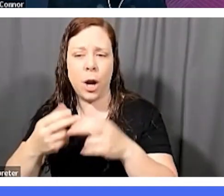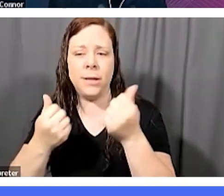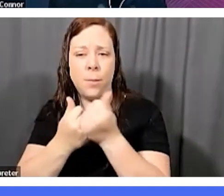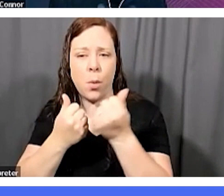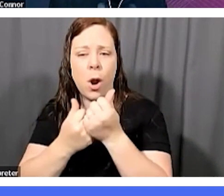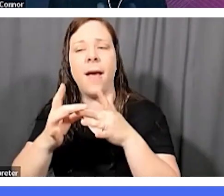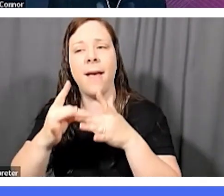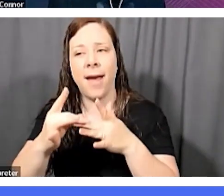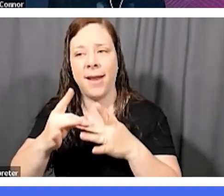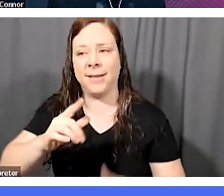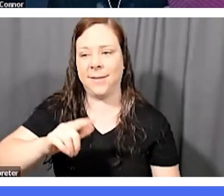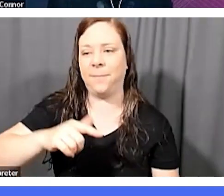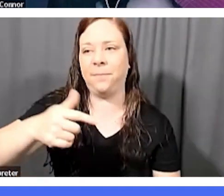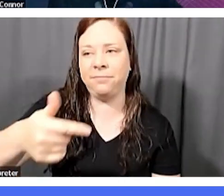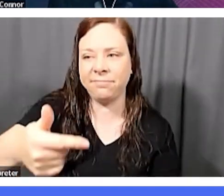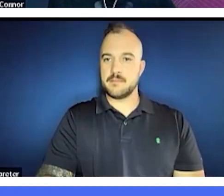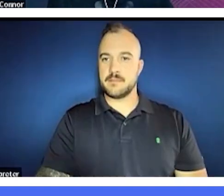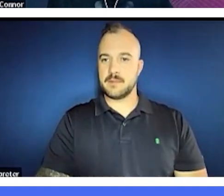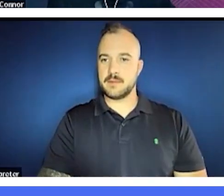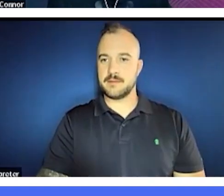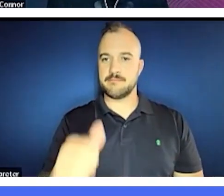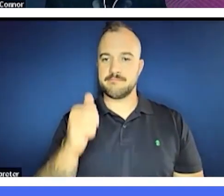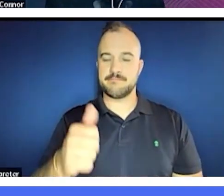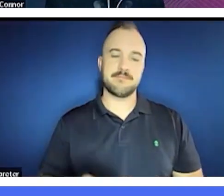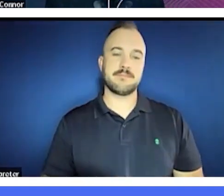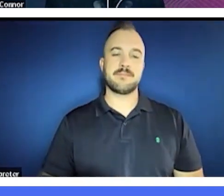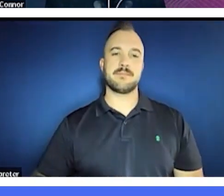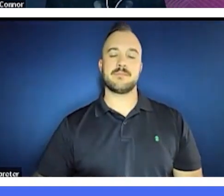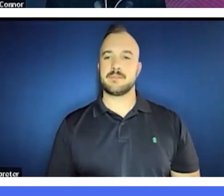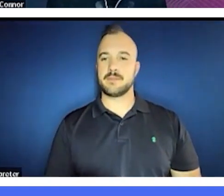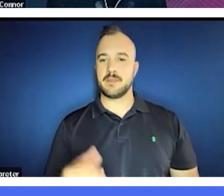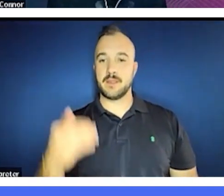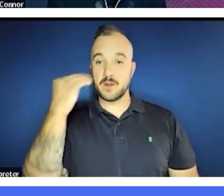at this point as learners about learning. I also know that as we build